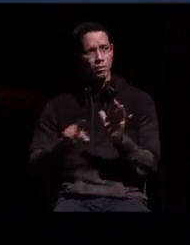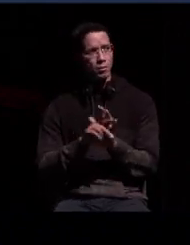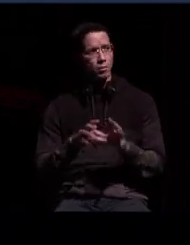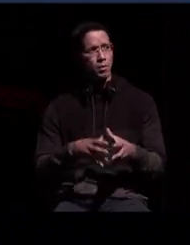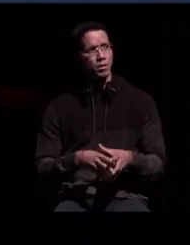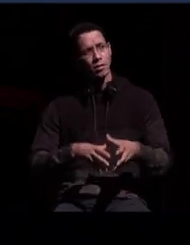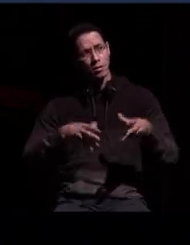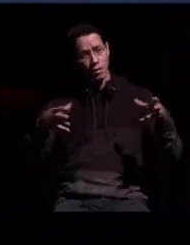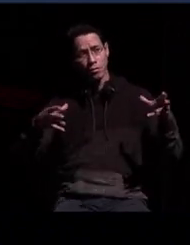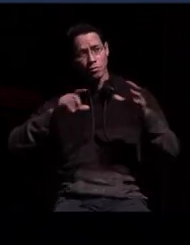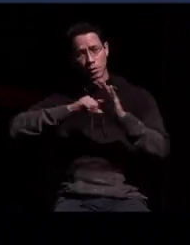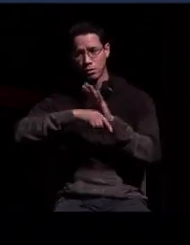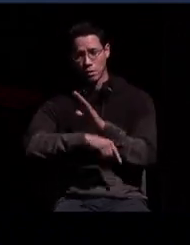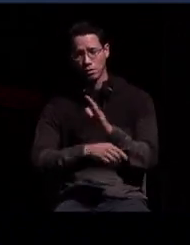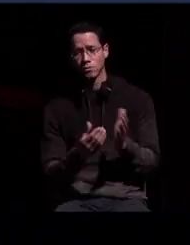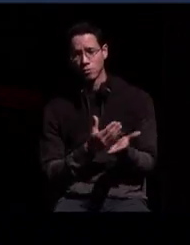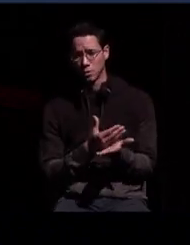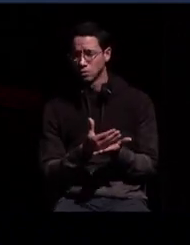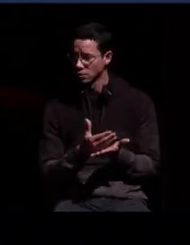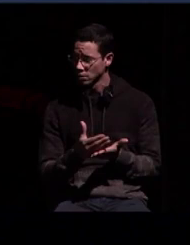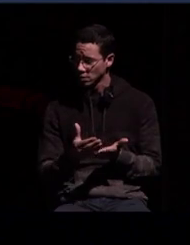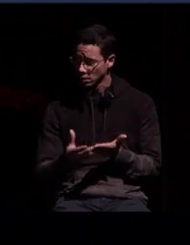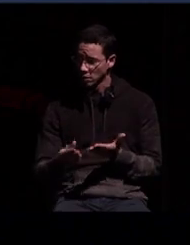that we are beginning to uncover.